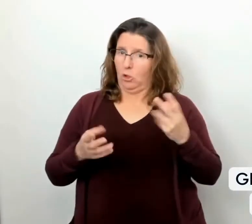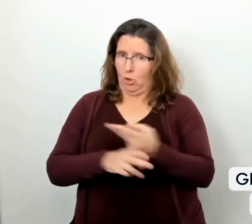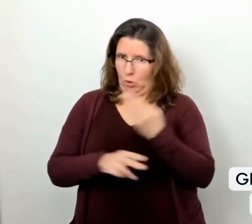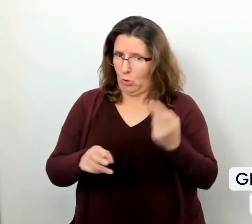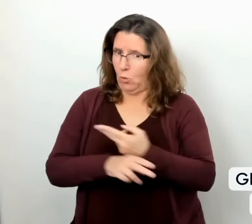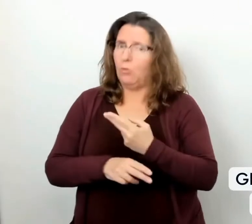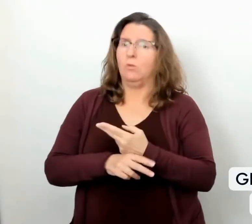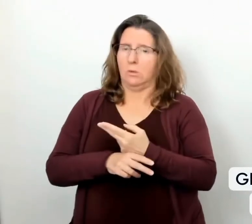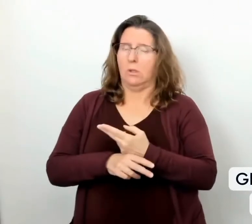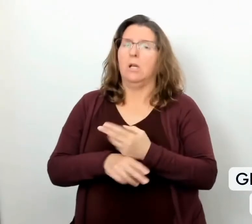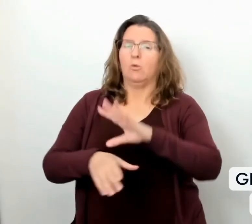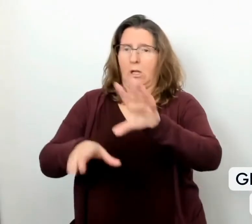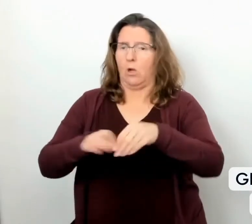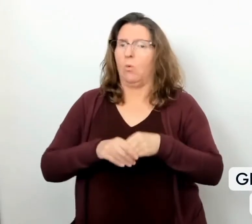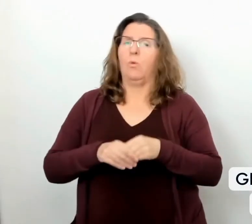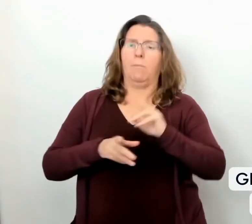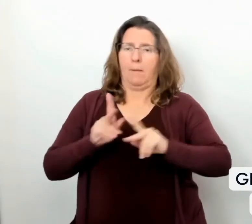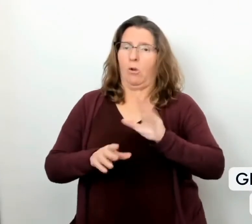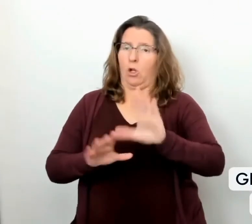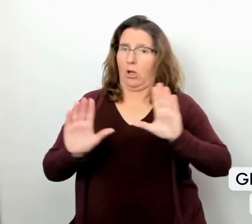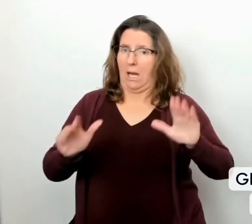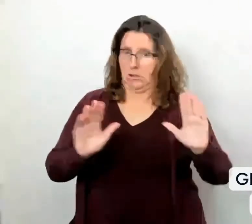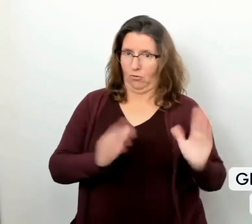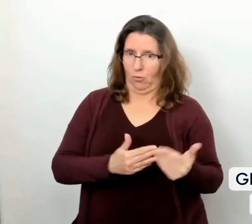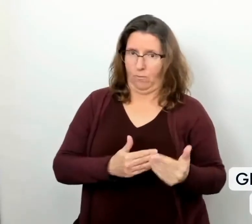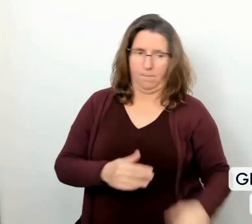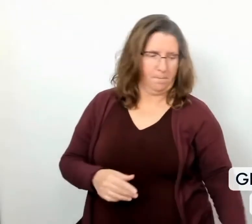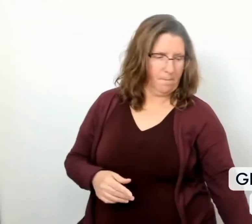It's an important framework to apply to your classroom teaching.